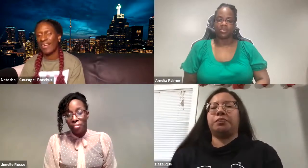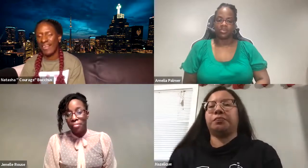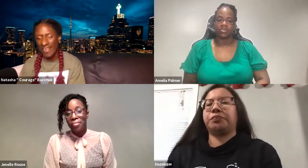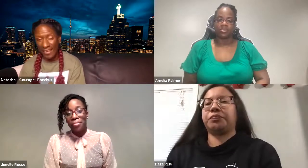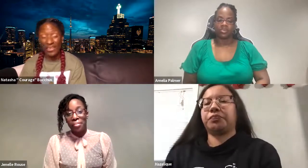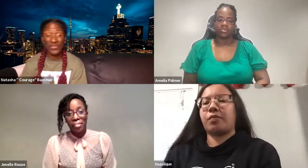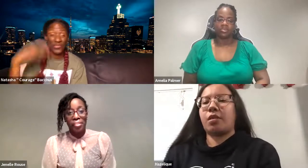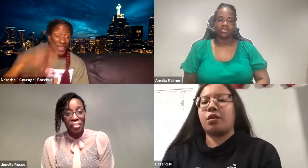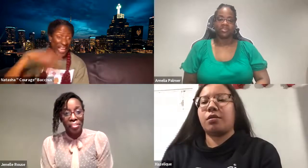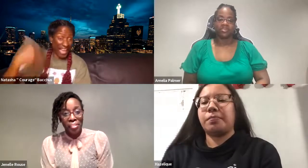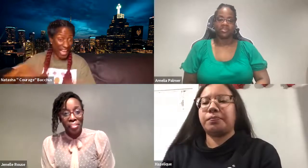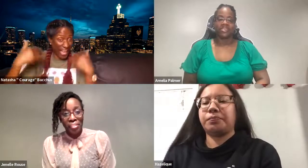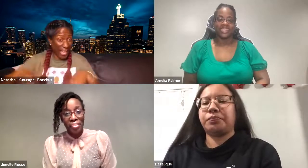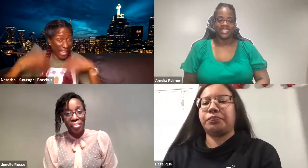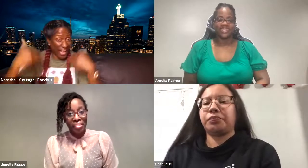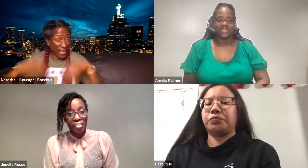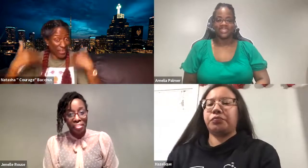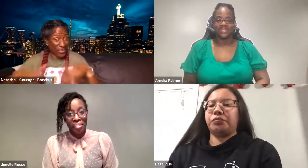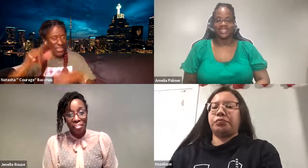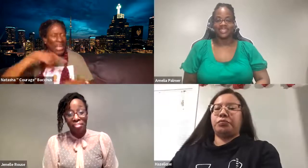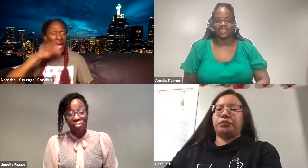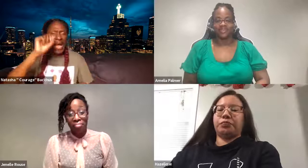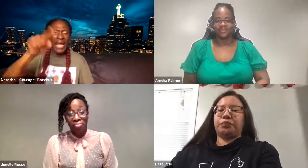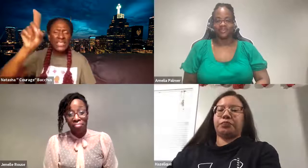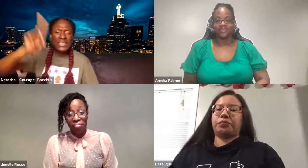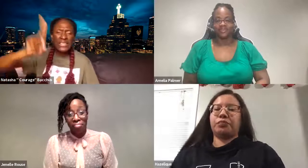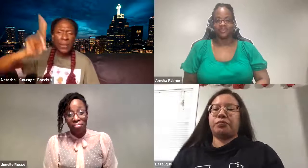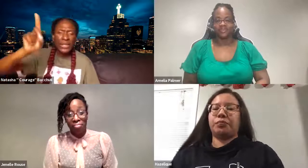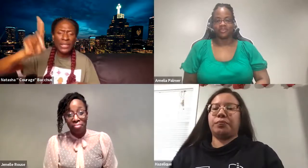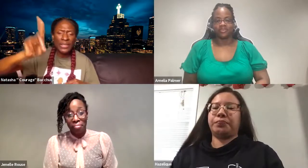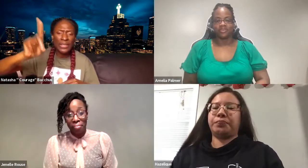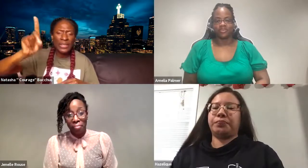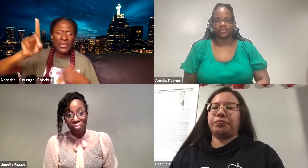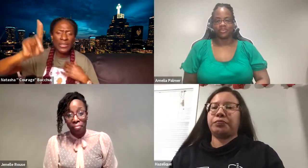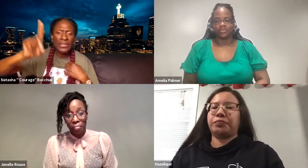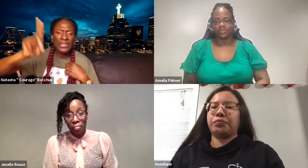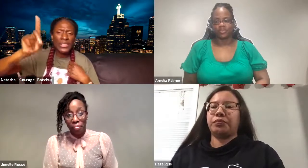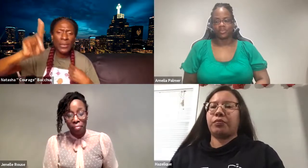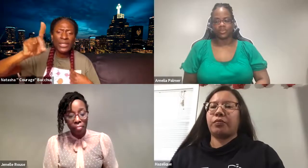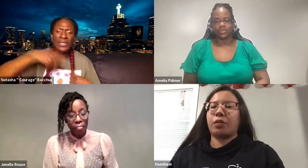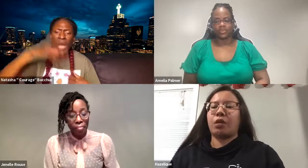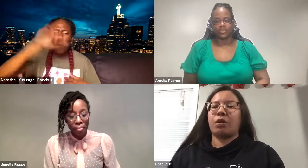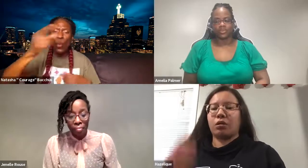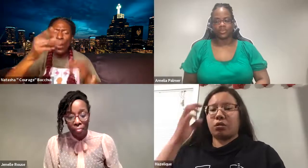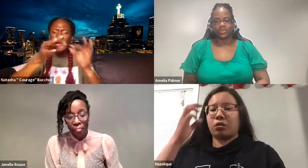sign language so that had a huge impact on me. - Courage is saying oh wow that's incredible.